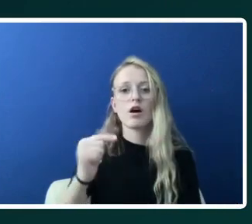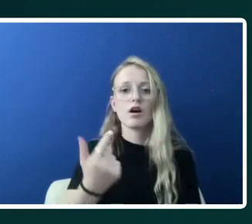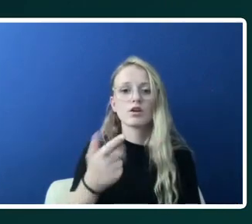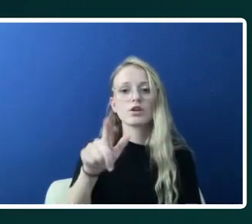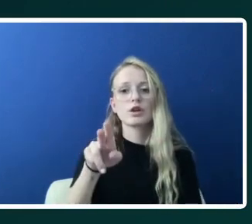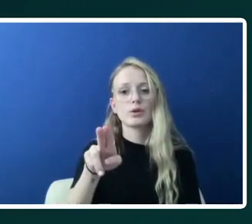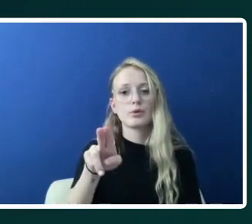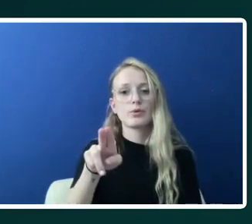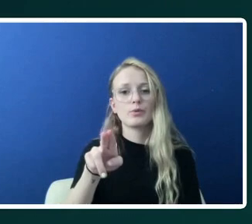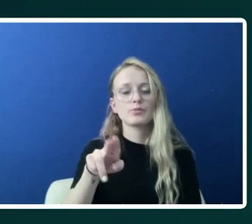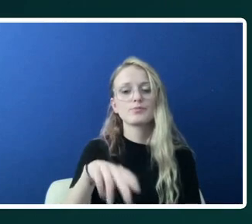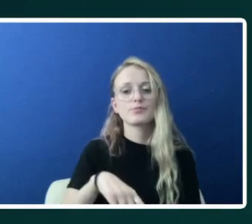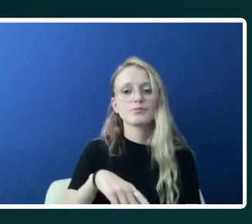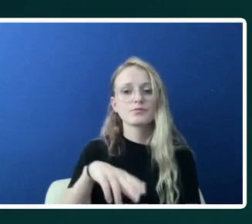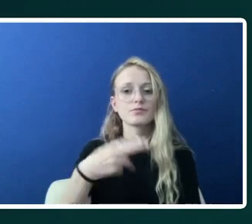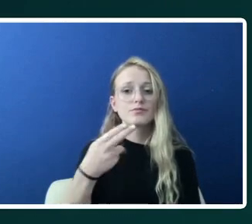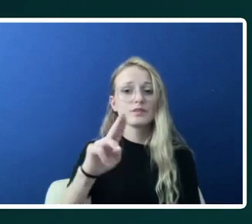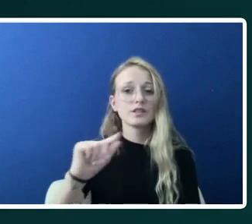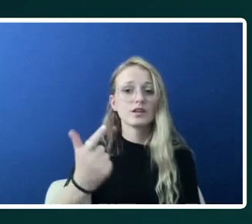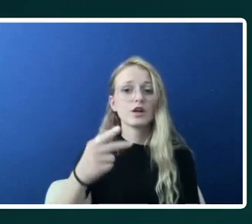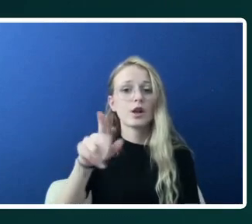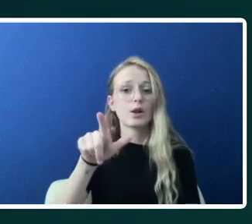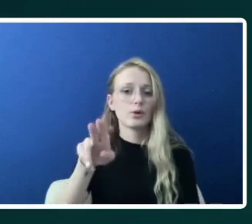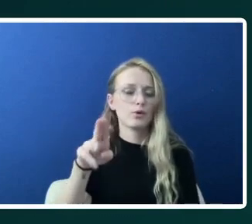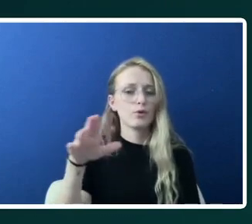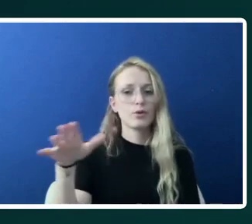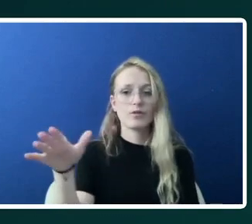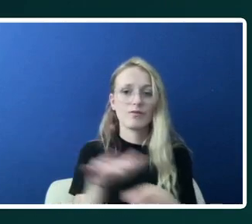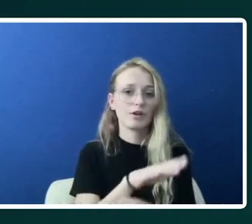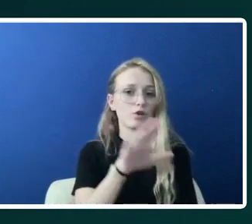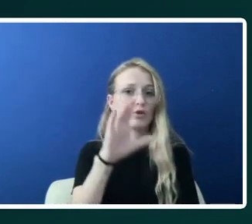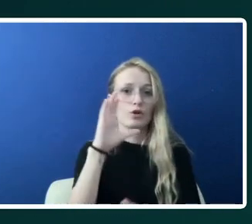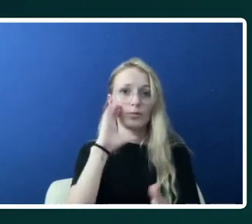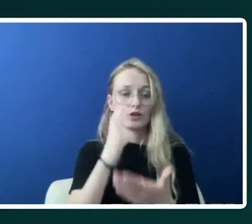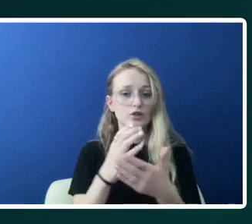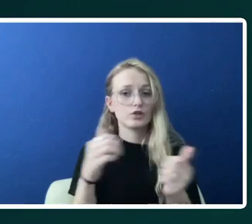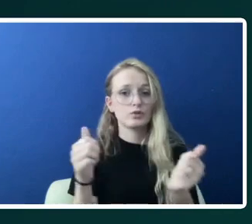her three-dimensional artwork with references to home, including what she had left behind and what